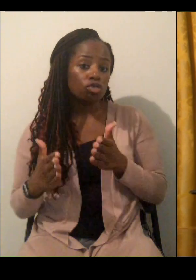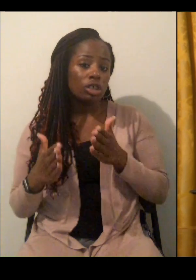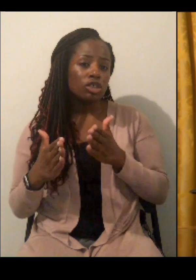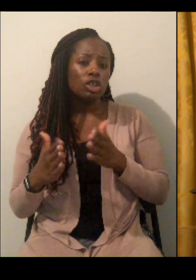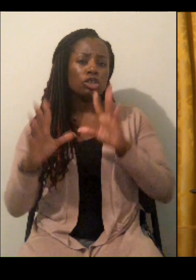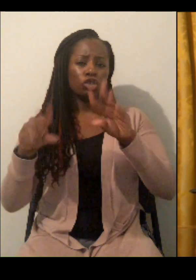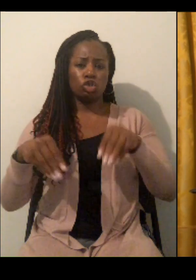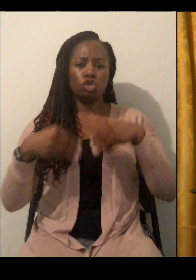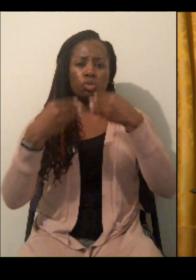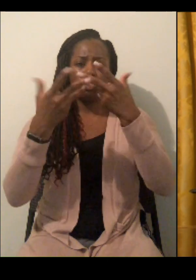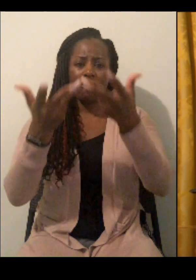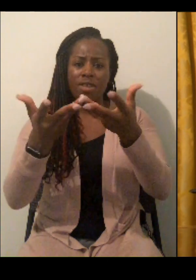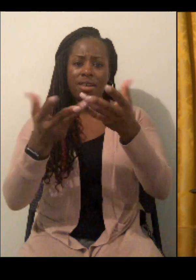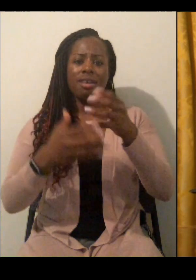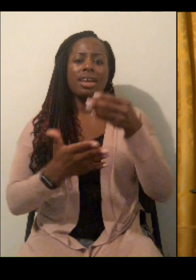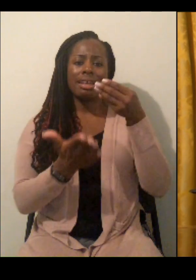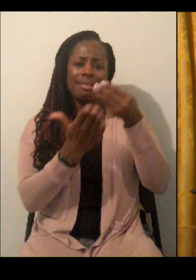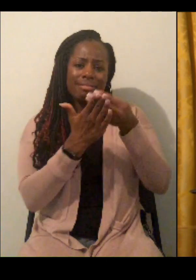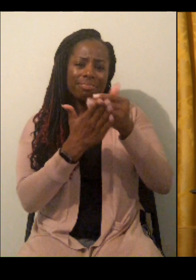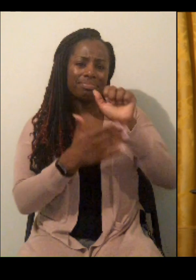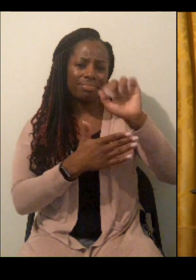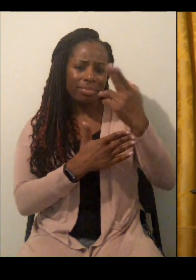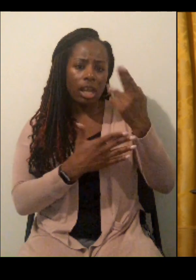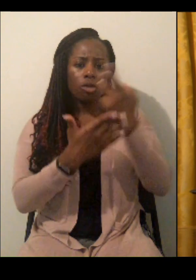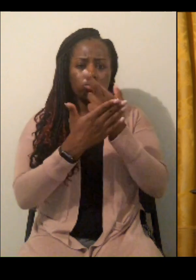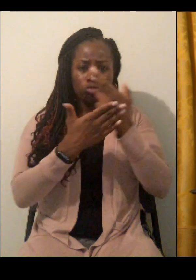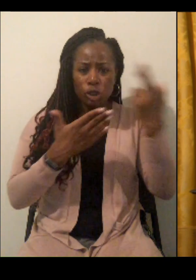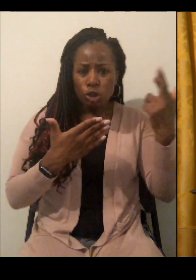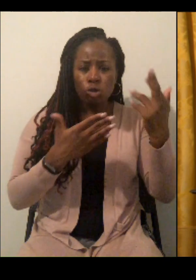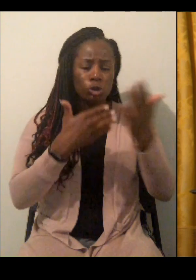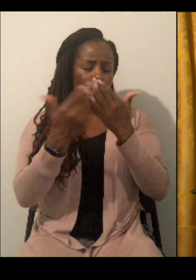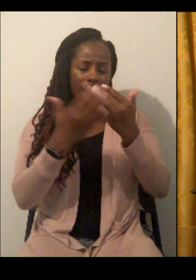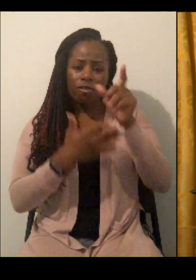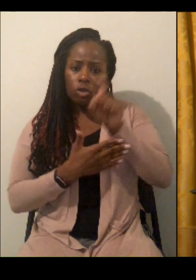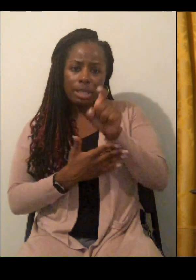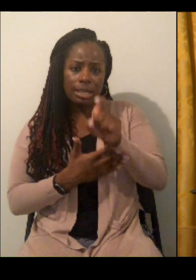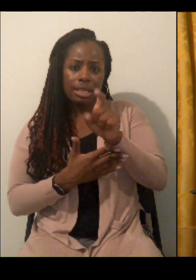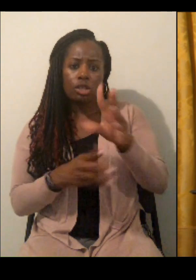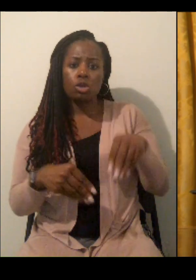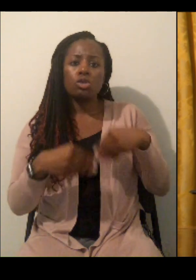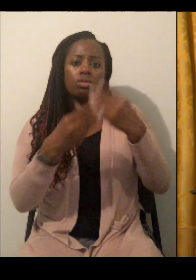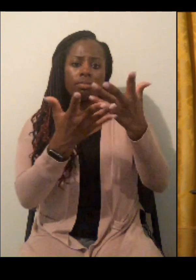liquidity to firms affected by the corona virus effective immediately the